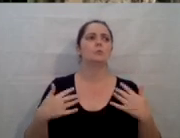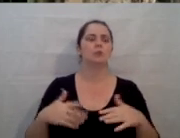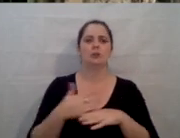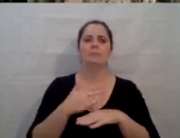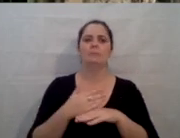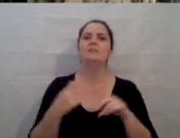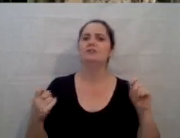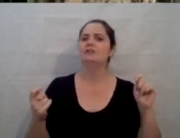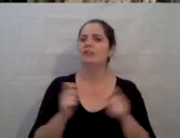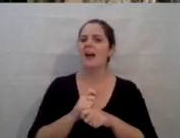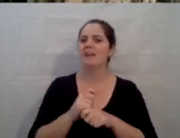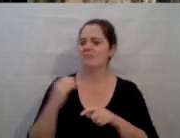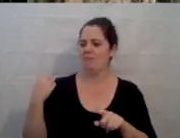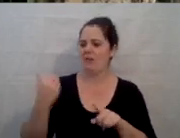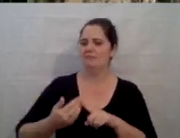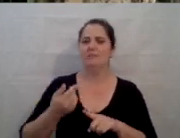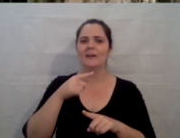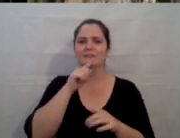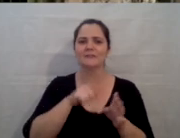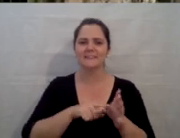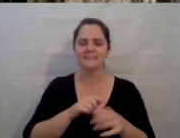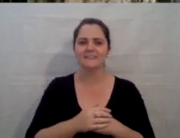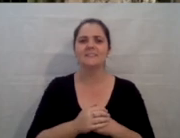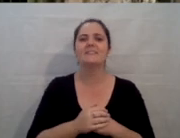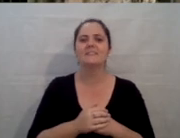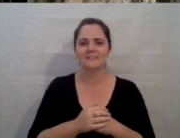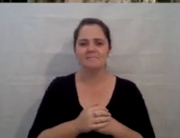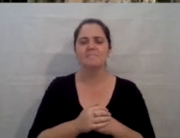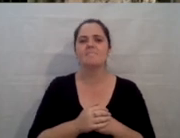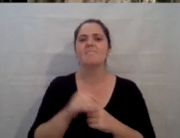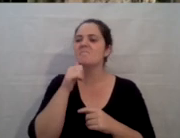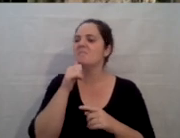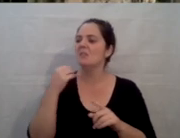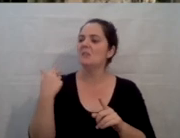dramatically over the last couple of hundred years. Up until the mid-19th century you would not find almost